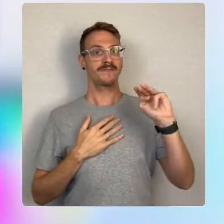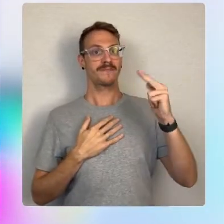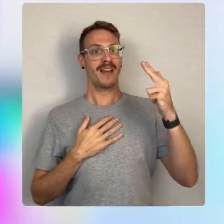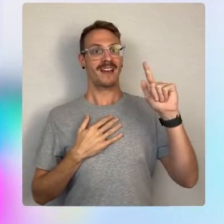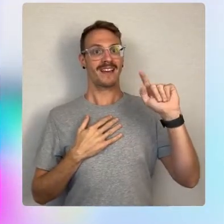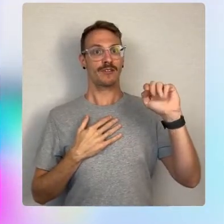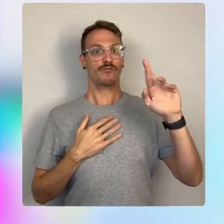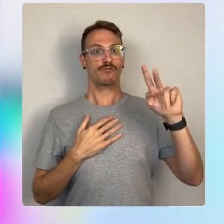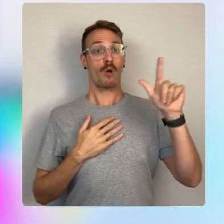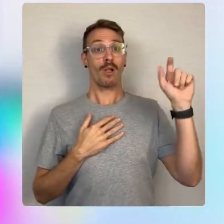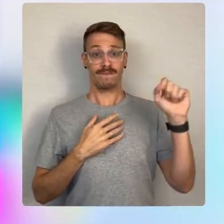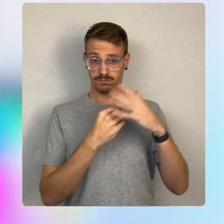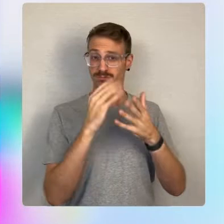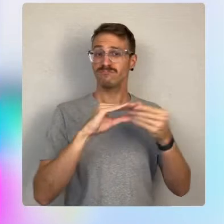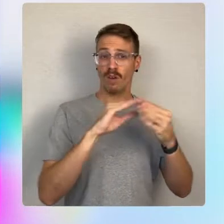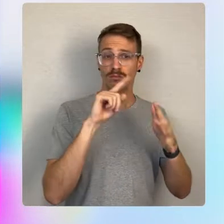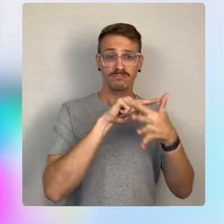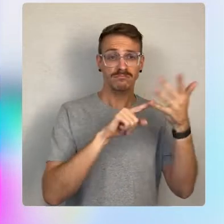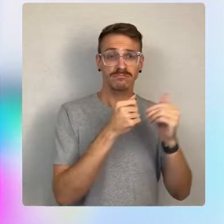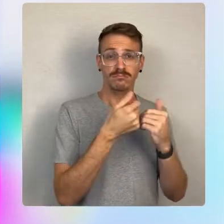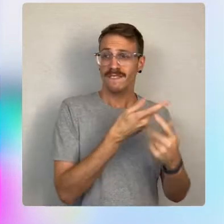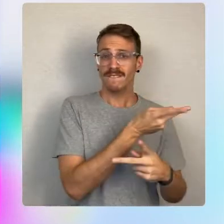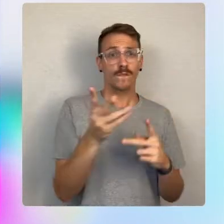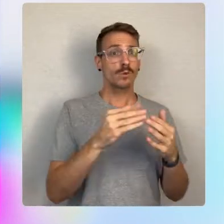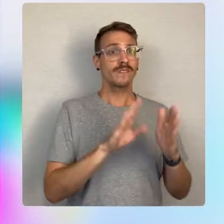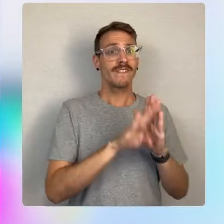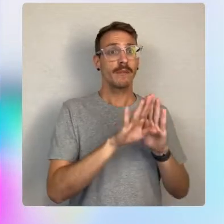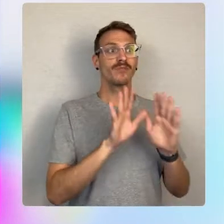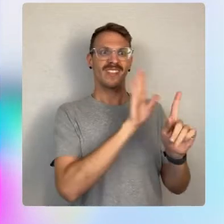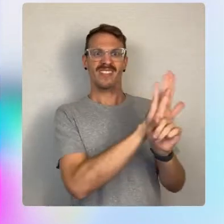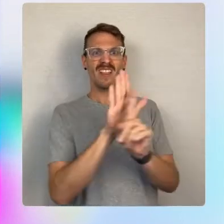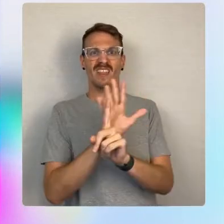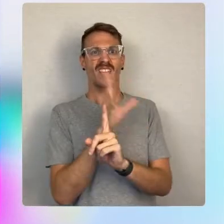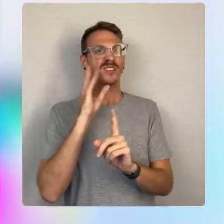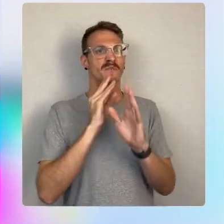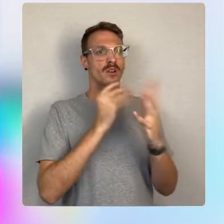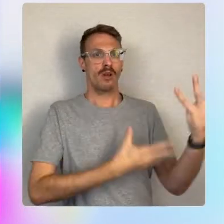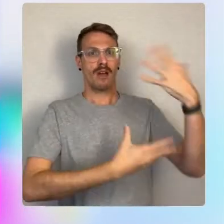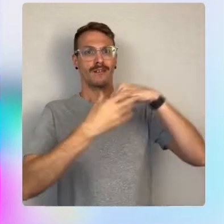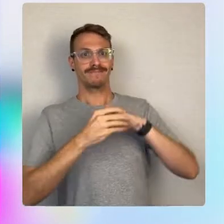will be talking to a few developers about their experience integrating the Meta Avatars SDK.